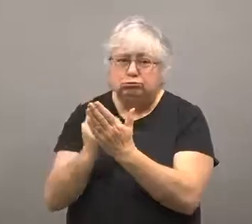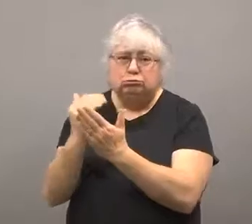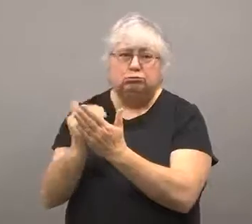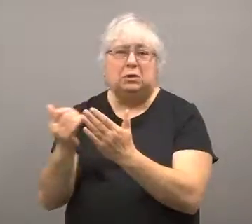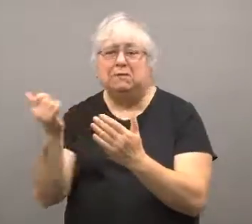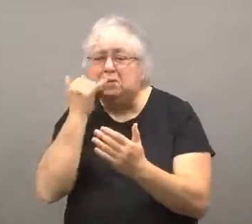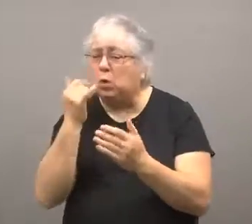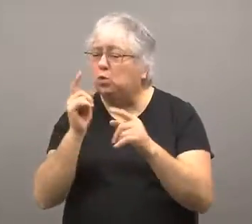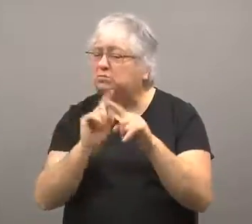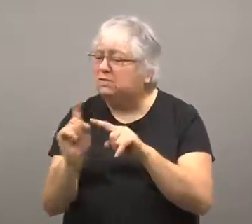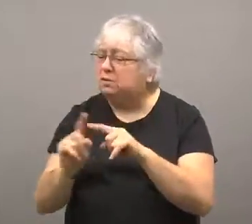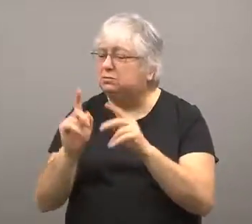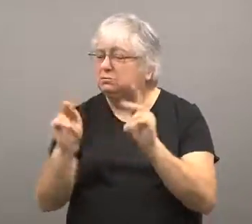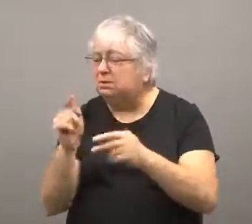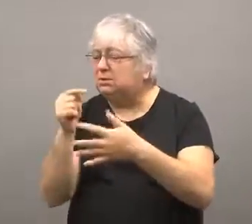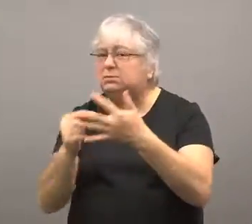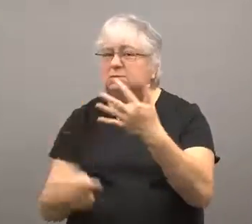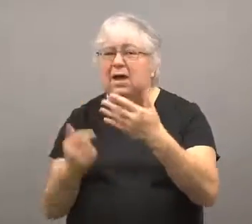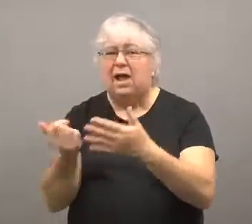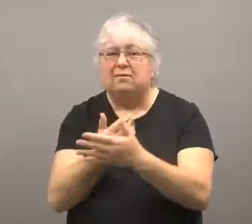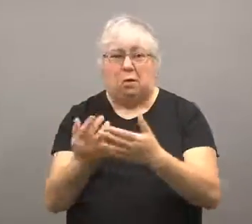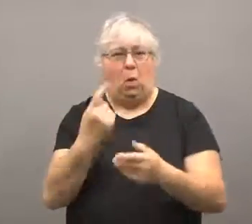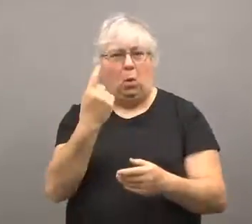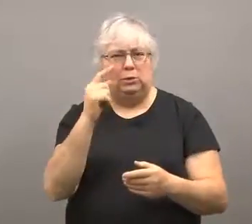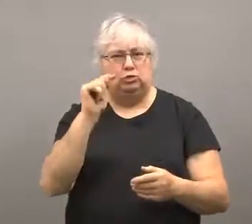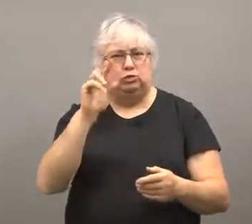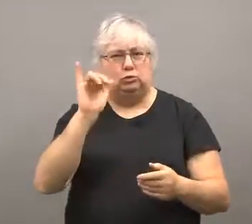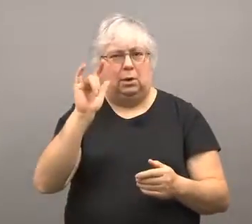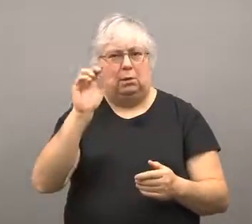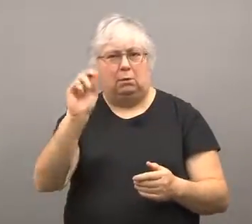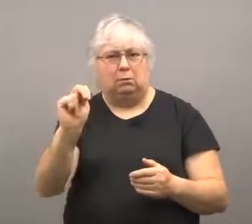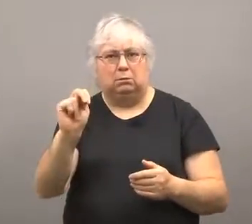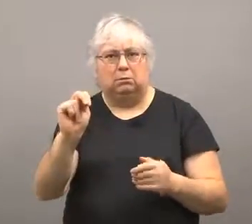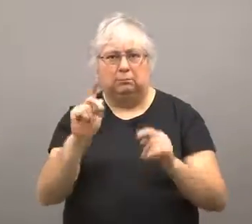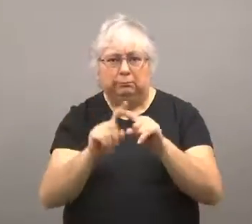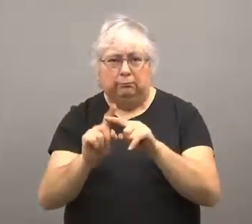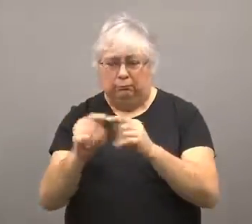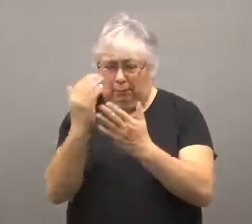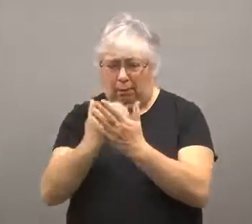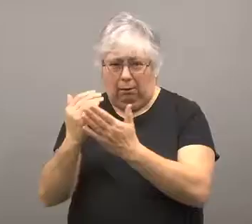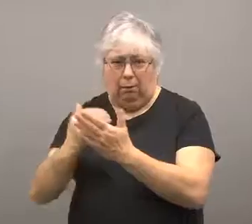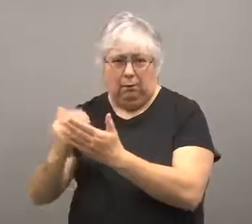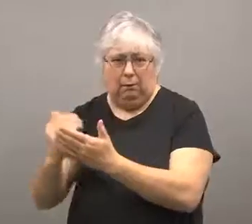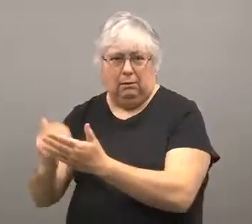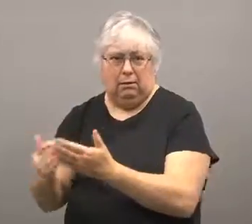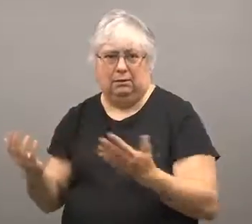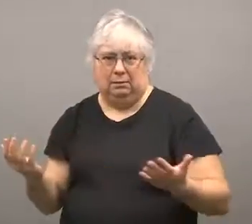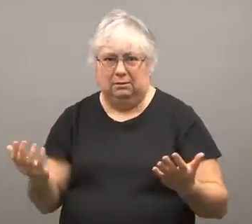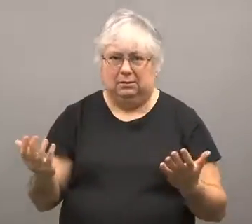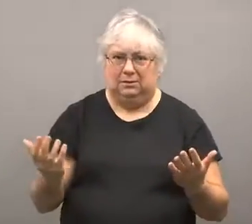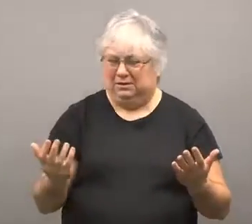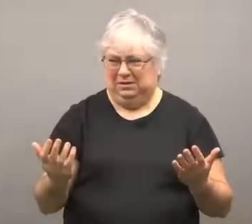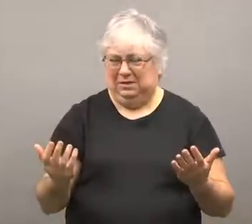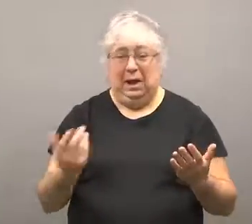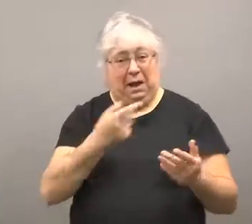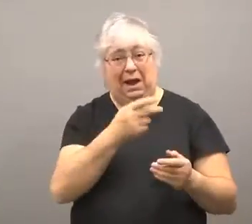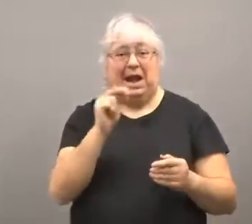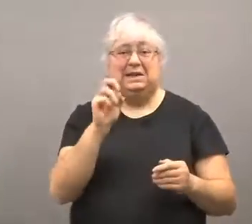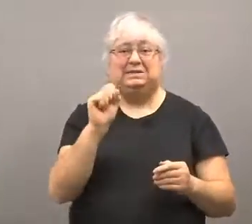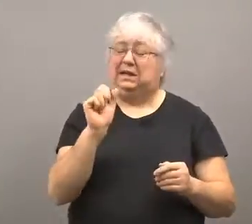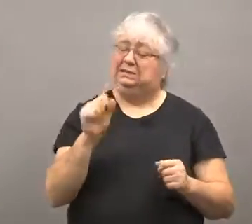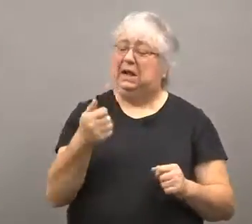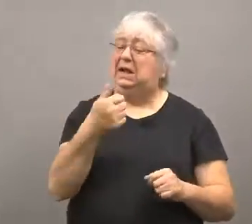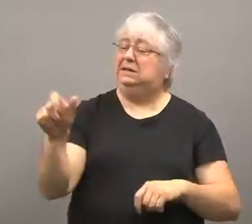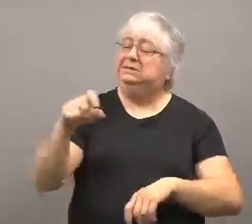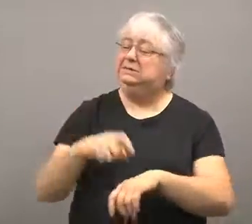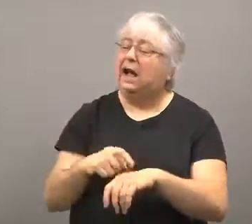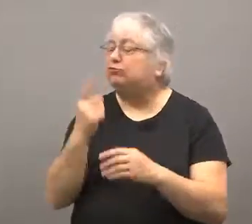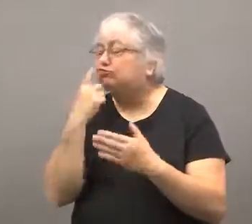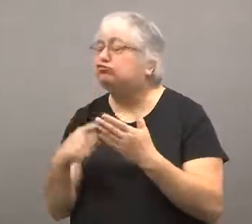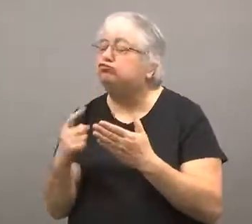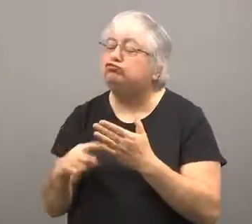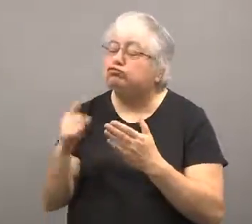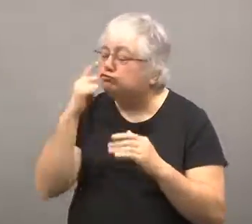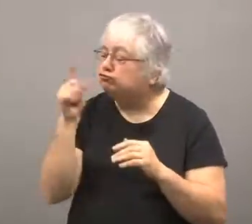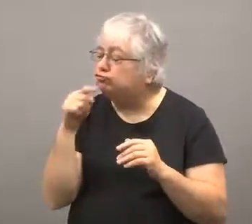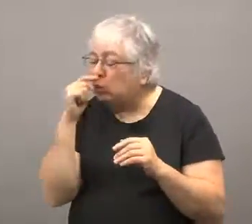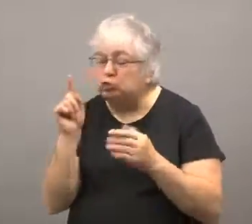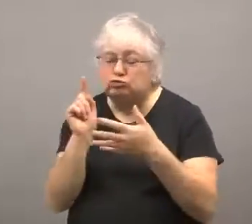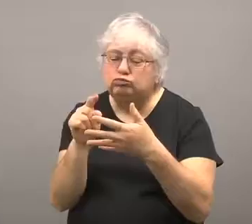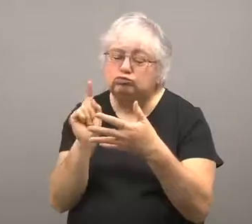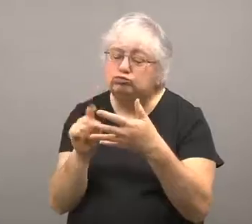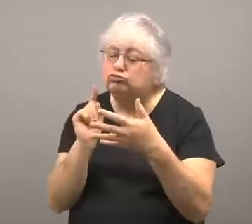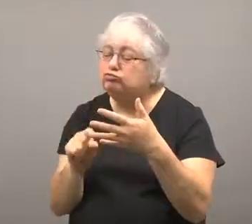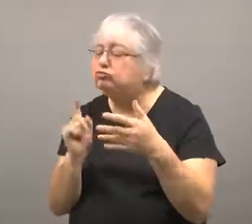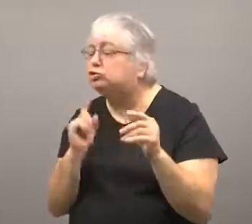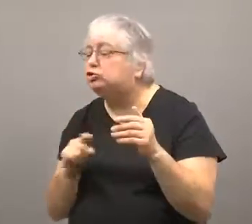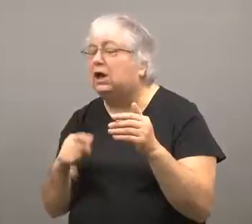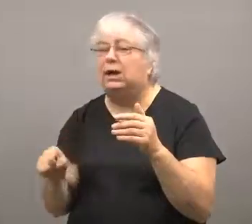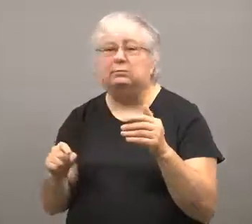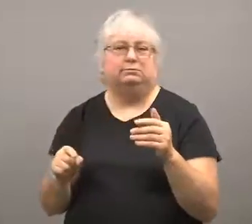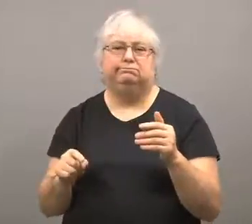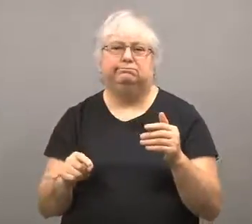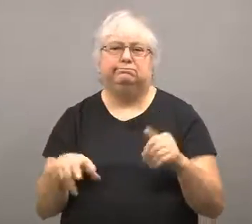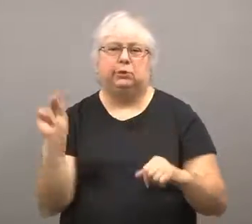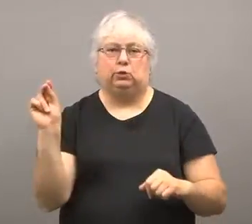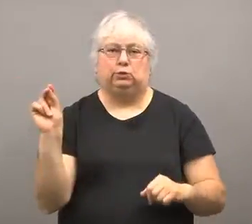was that NSA shouldn't have unlimited access to the 1 trillion records collected.